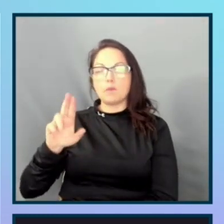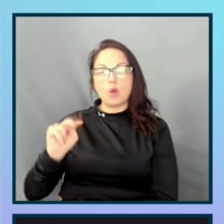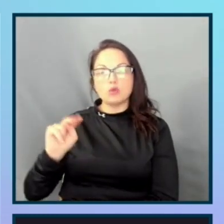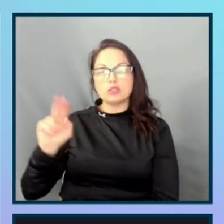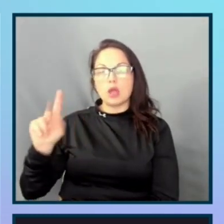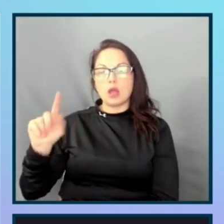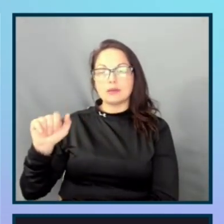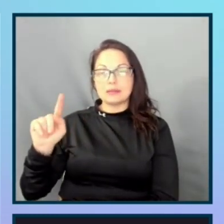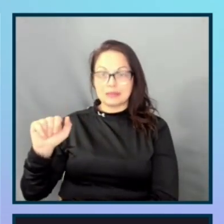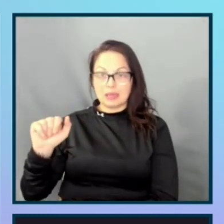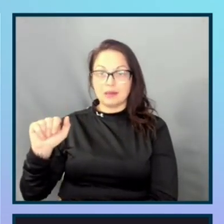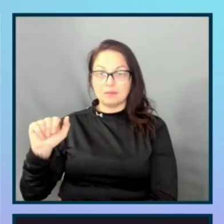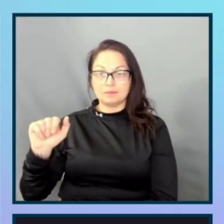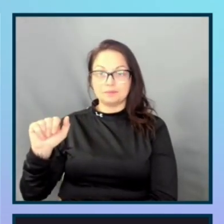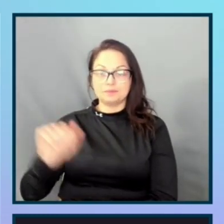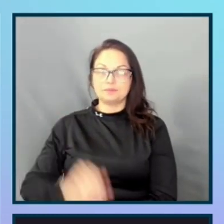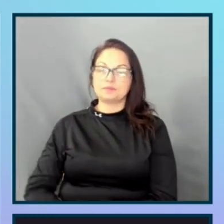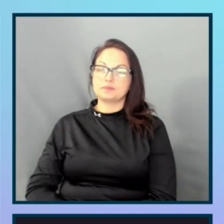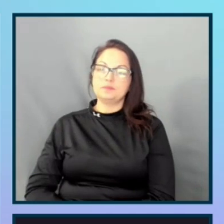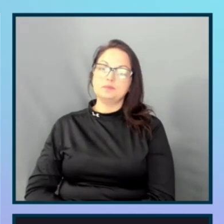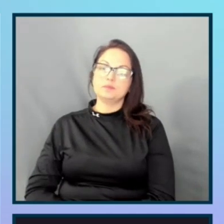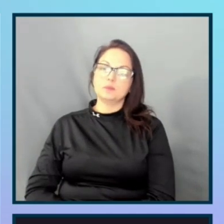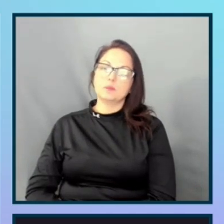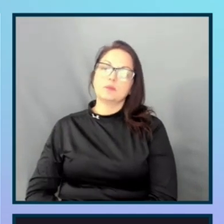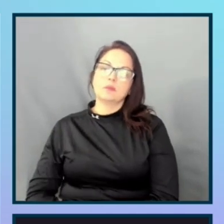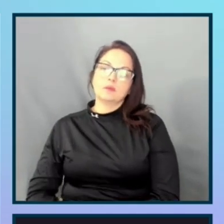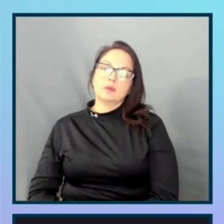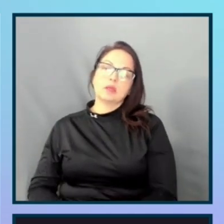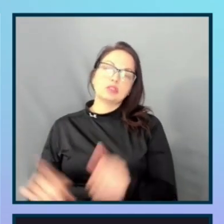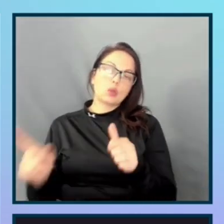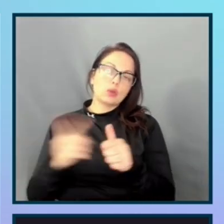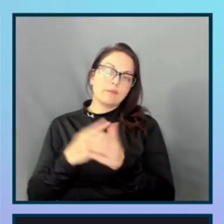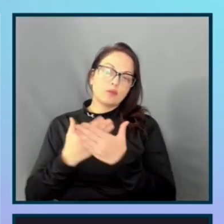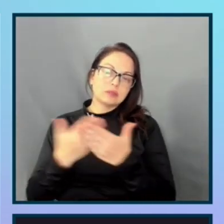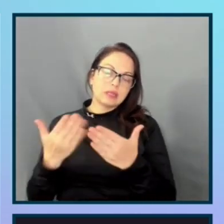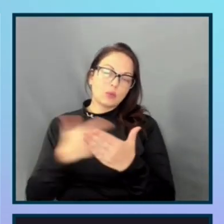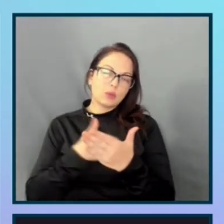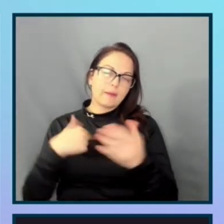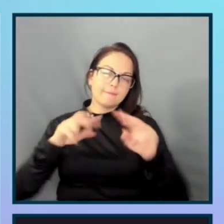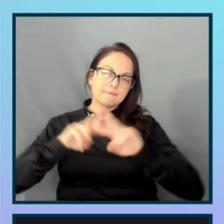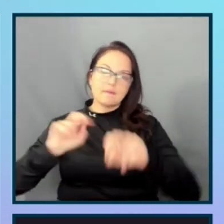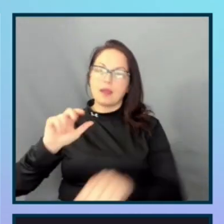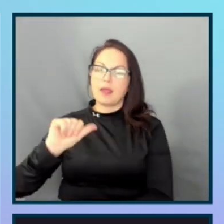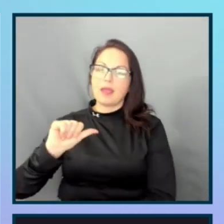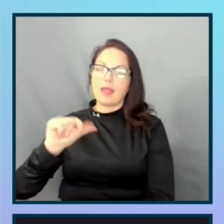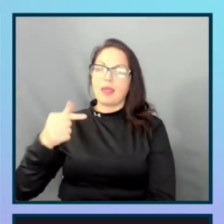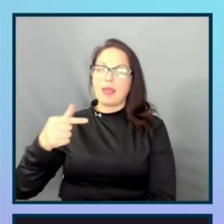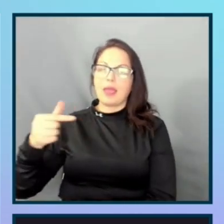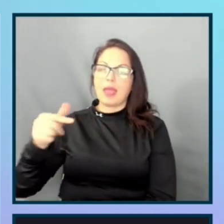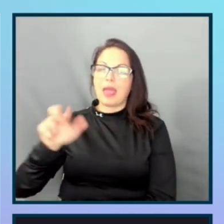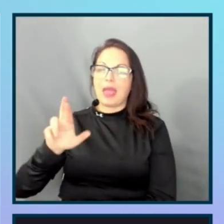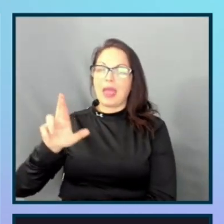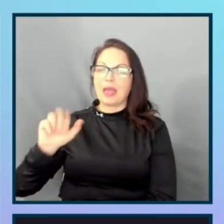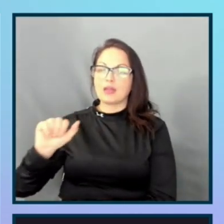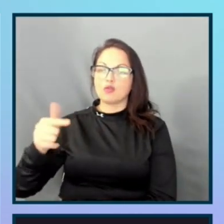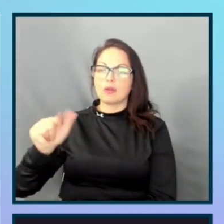And the first place which we can start with is things like aggregated data. Now there's a number of kind of commonly used